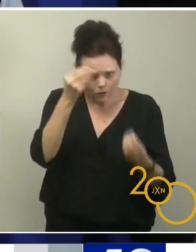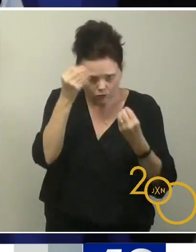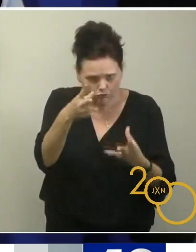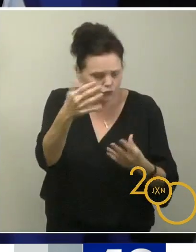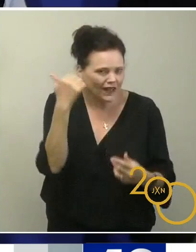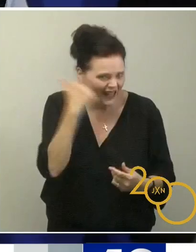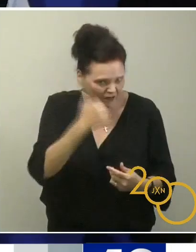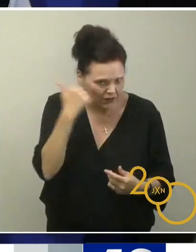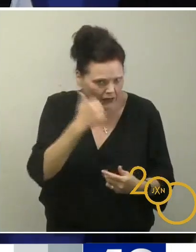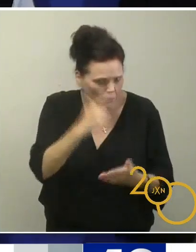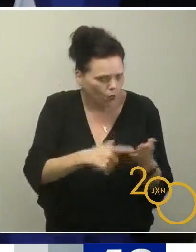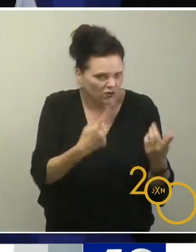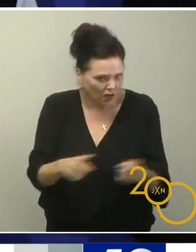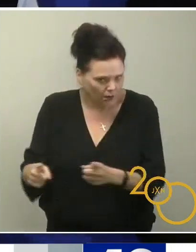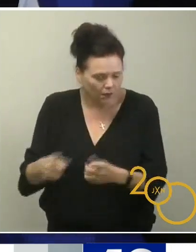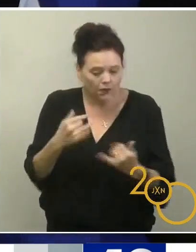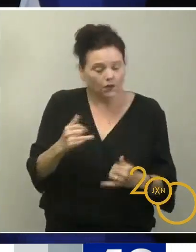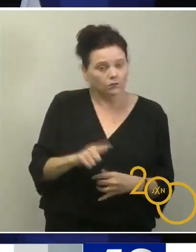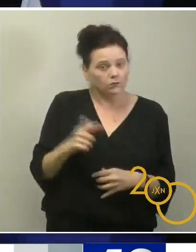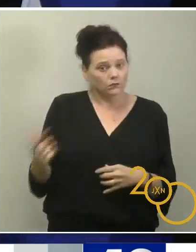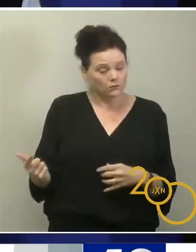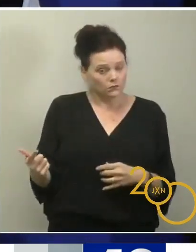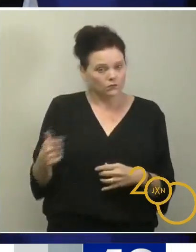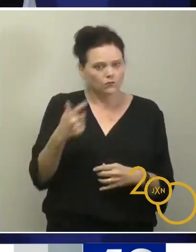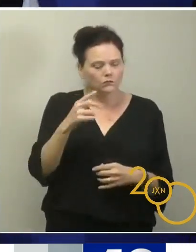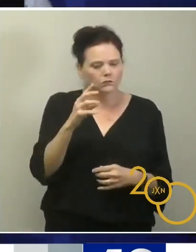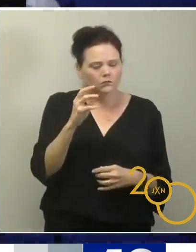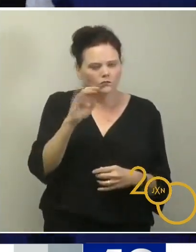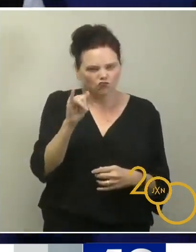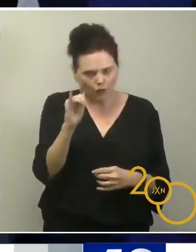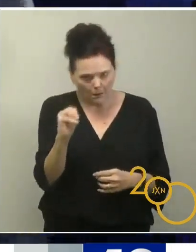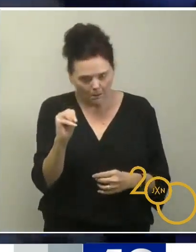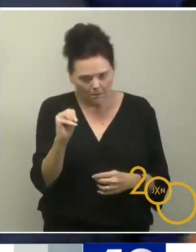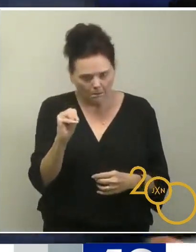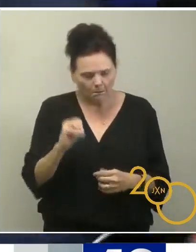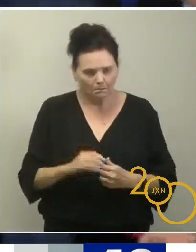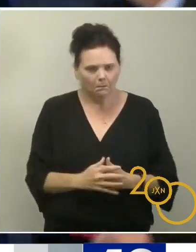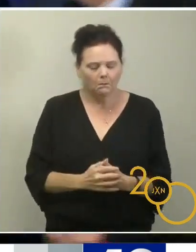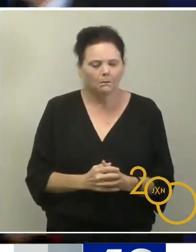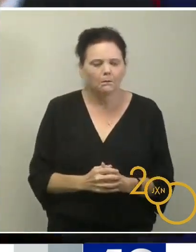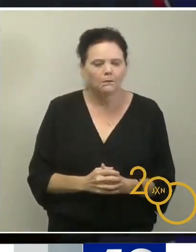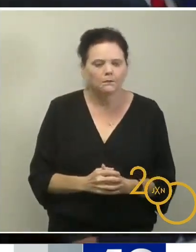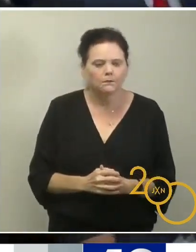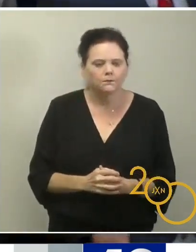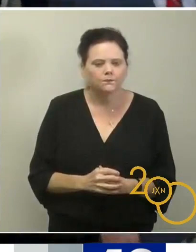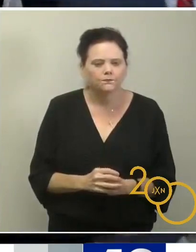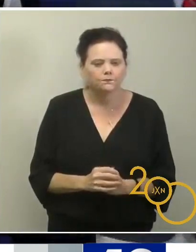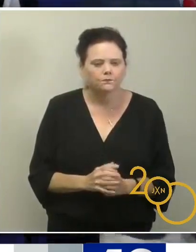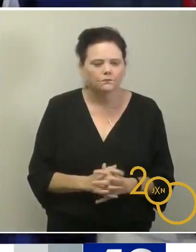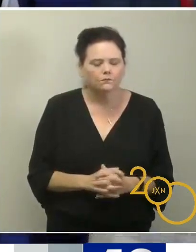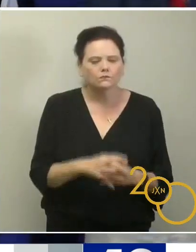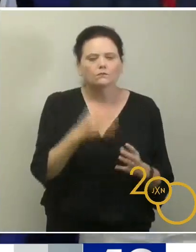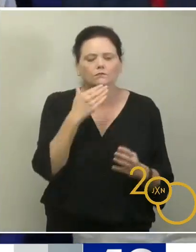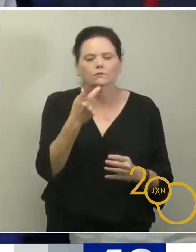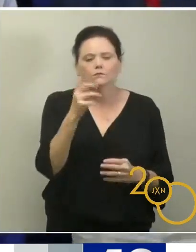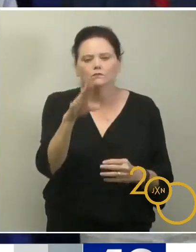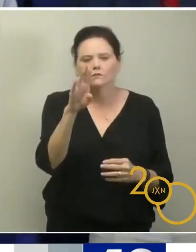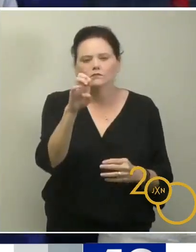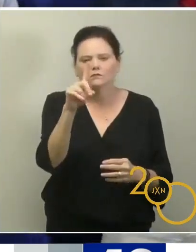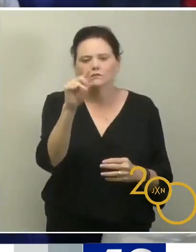CONTINUE TO BE TRANSPARENT IN THE THINGS THAT WE DO. THE THINGS THAT WE FIND ON THE RECOMMENDATIONS WE BRING FORTH. INFORMATION WILL BE COMING TO YOU DAILY AS WE MELT THIS